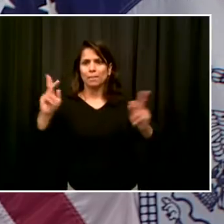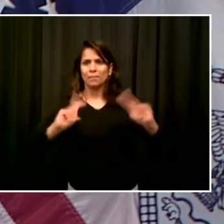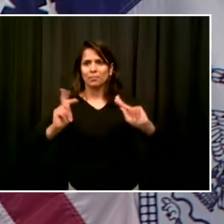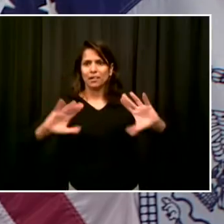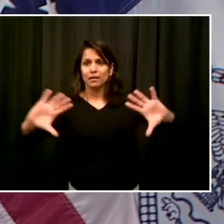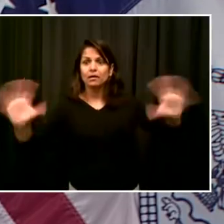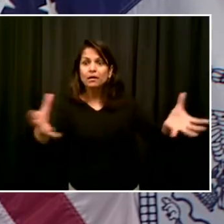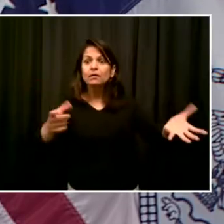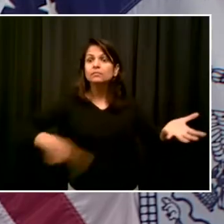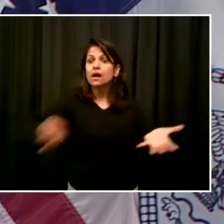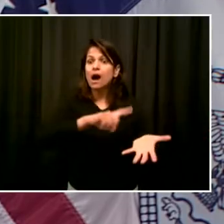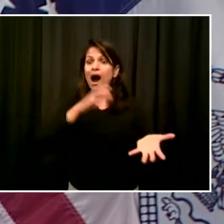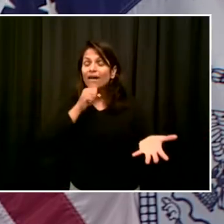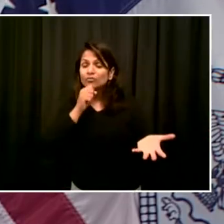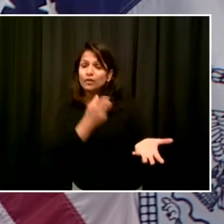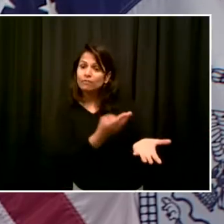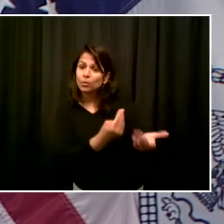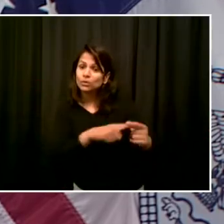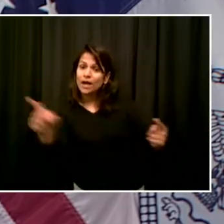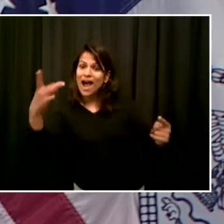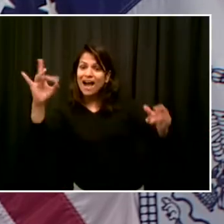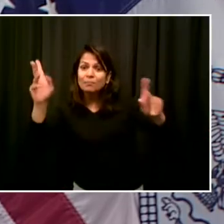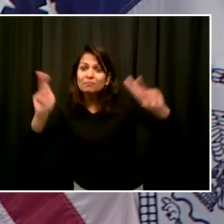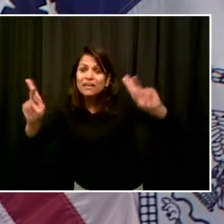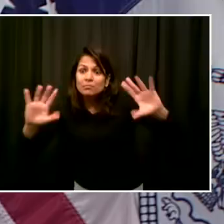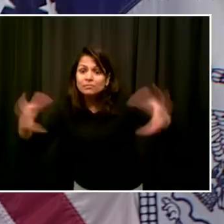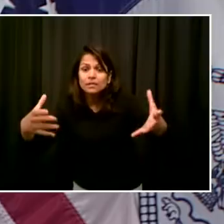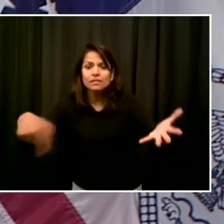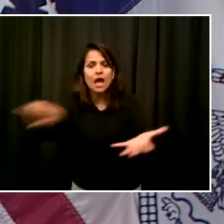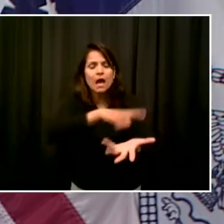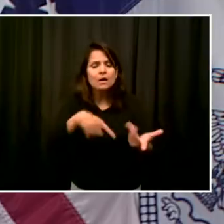HEADCOUNT REDUCTION WHICH IS A MAJOR ISSUE . WE ARE ACCOMMODATING